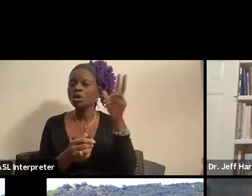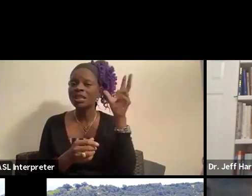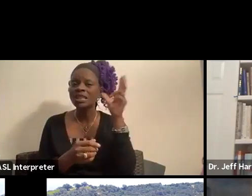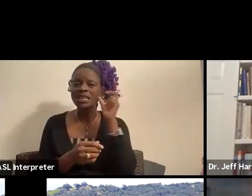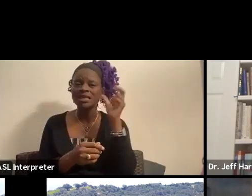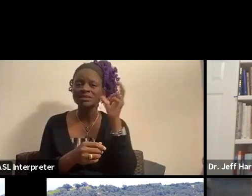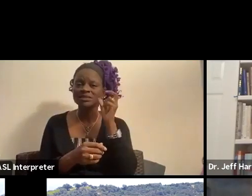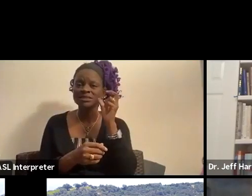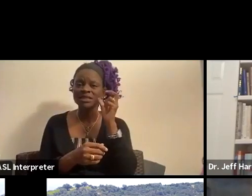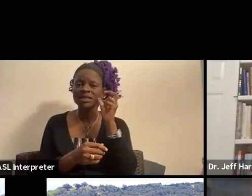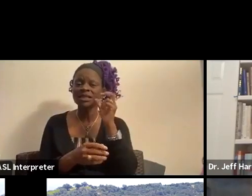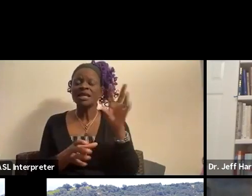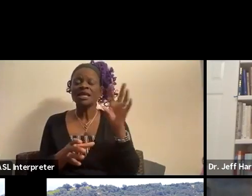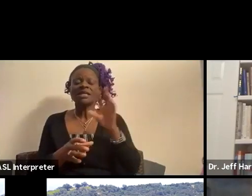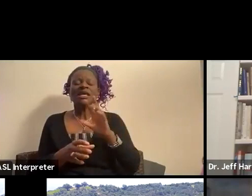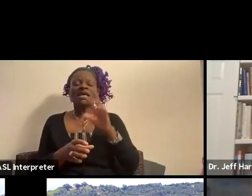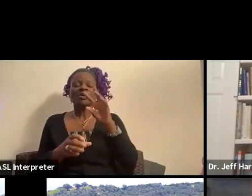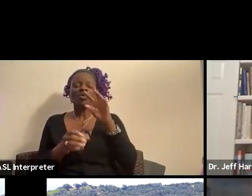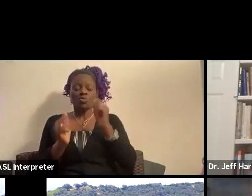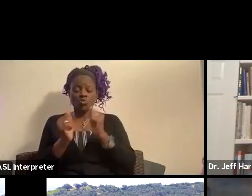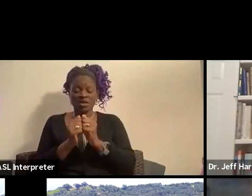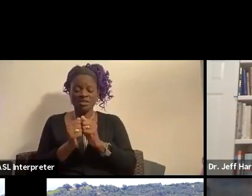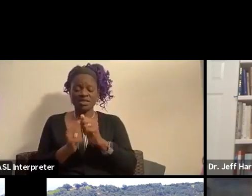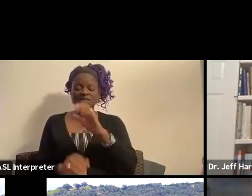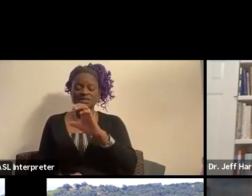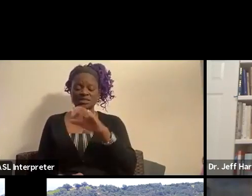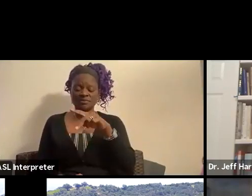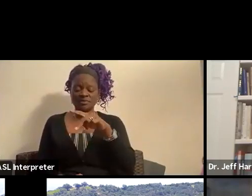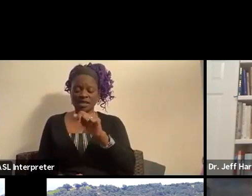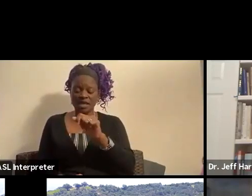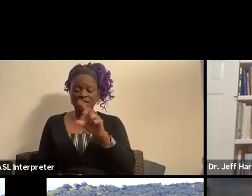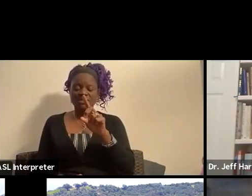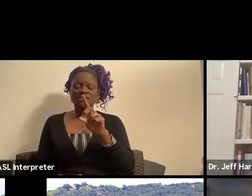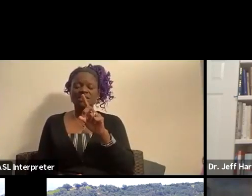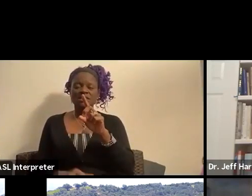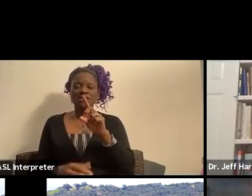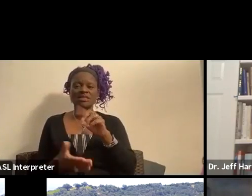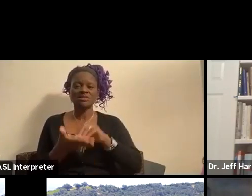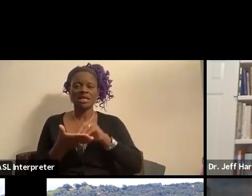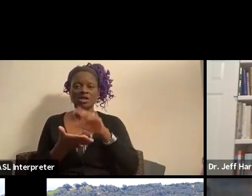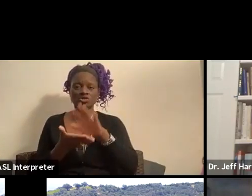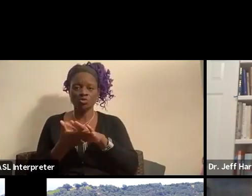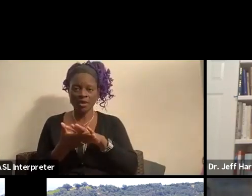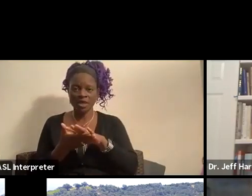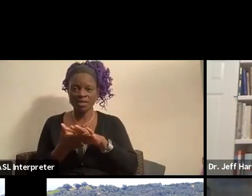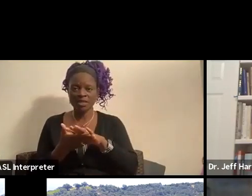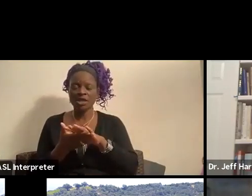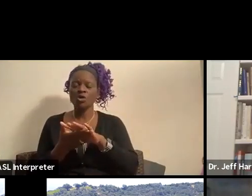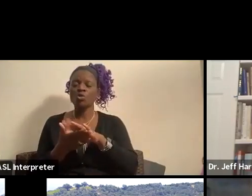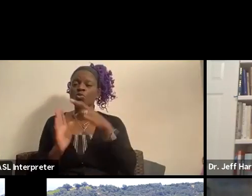document, Dr. Chindia actually was doctora Mase who advocated that they put some secondary